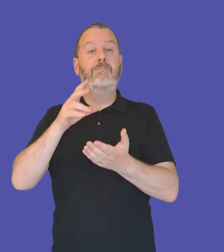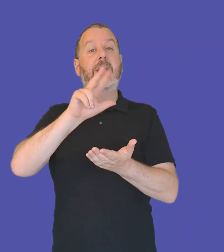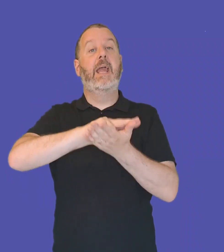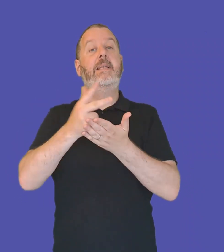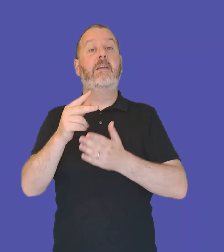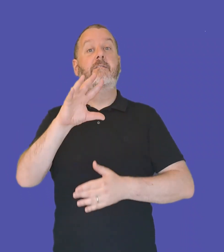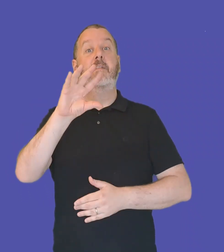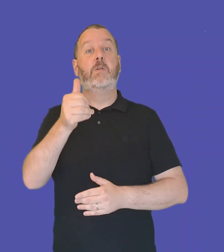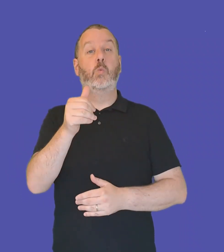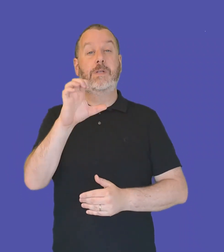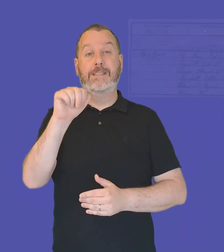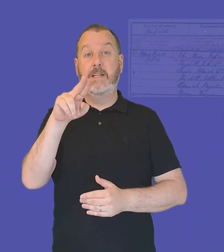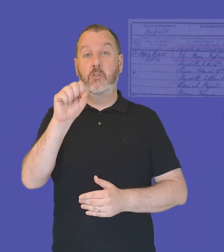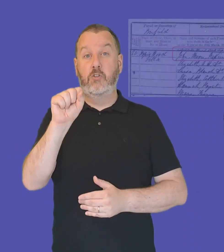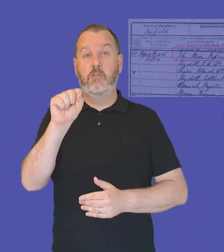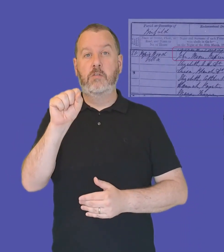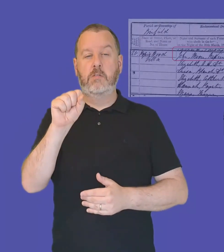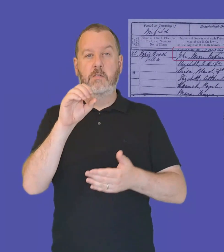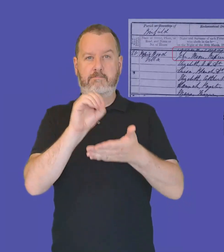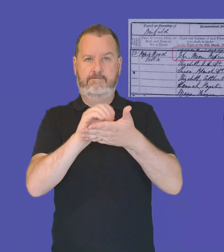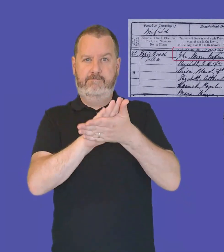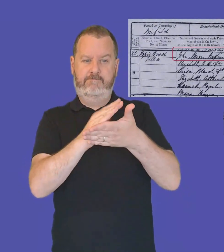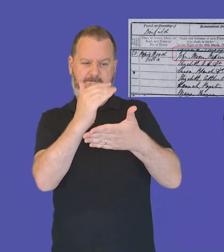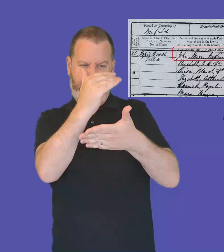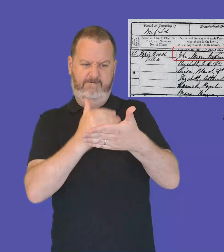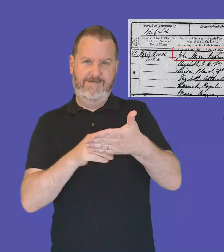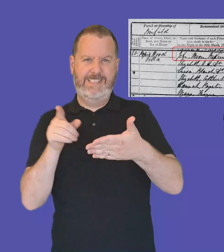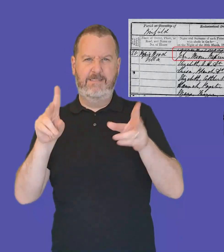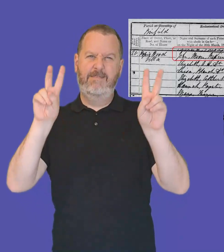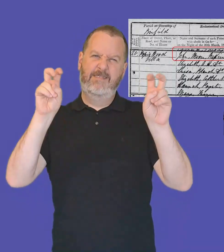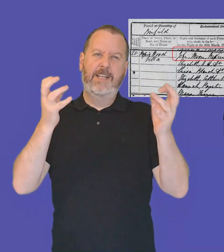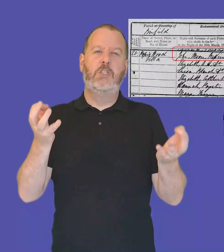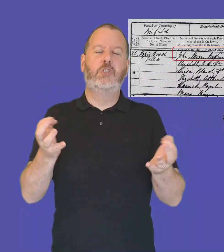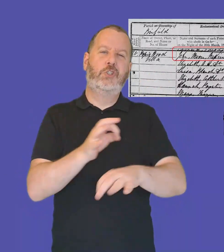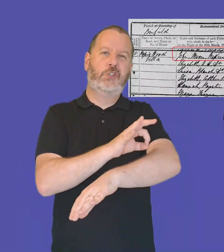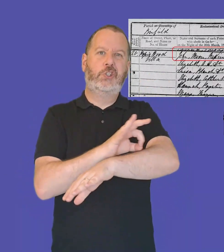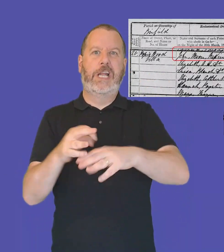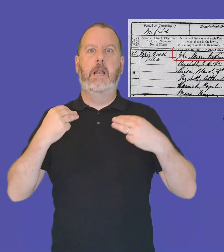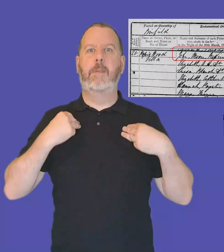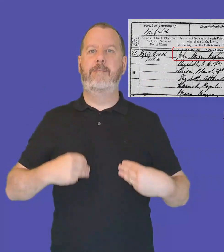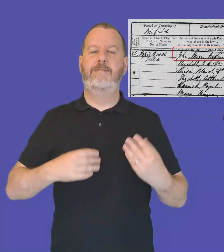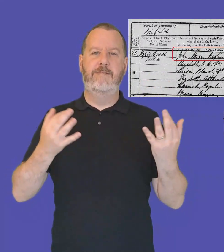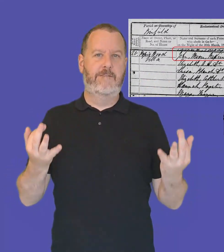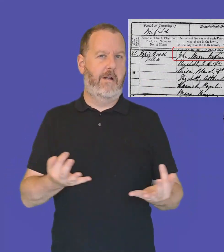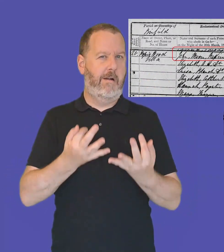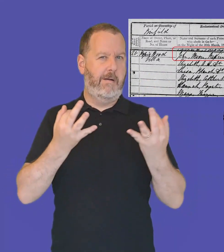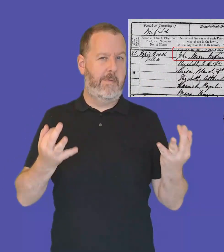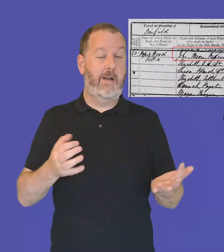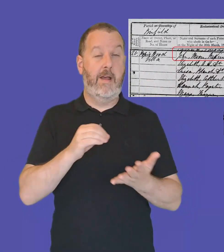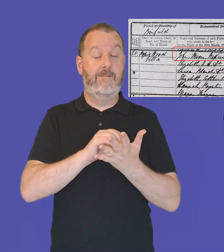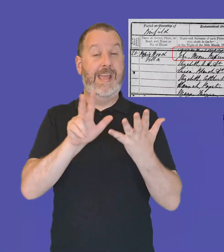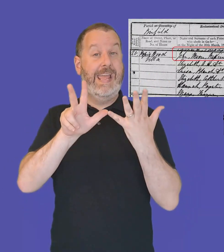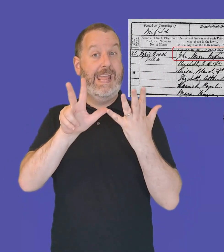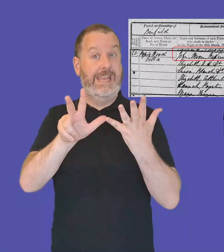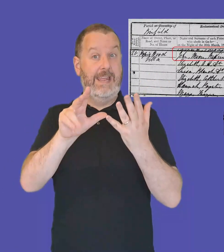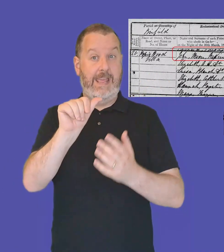In the 1851 Census of England and Wales he is listed as a 'gentleman farmer' on 8 acres of land.